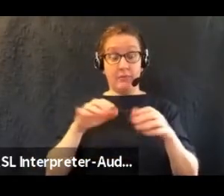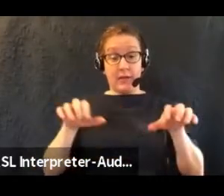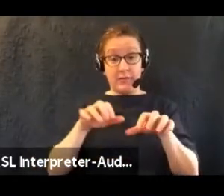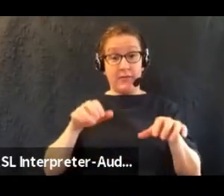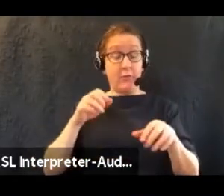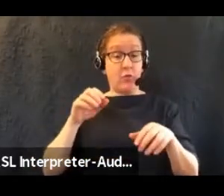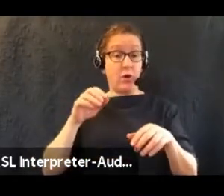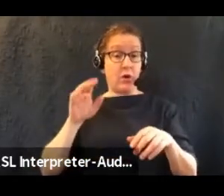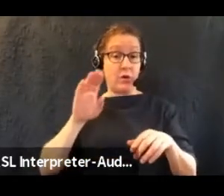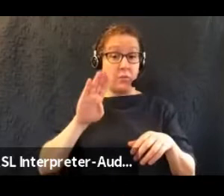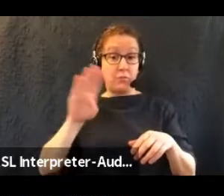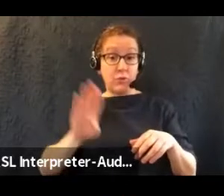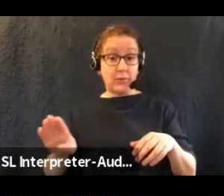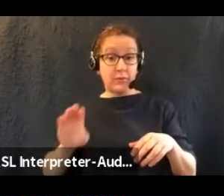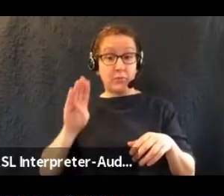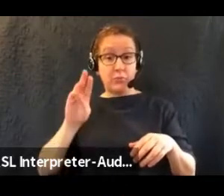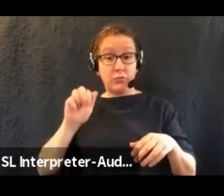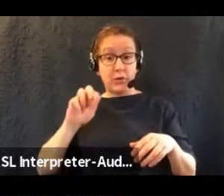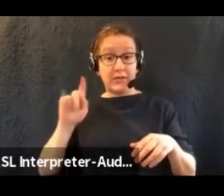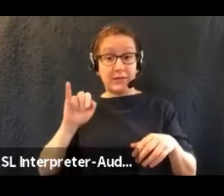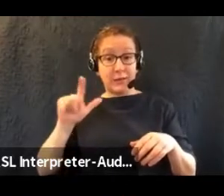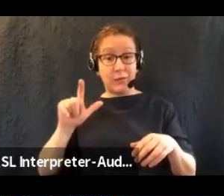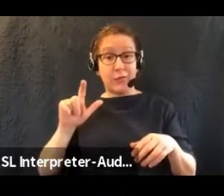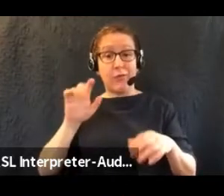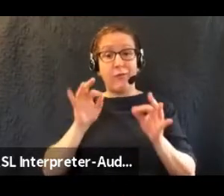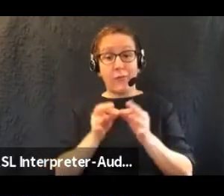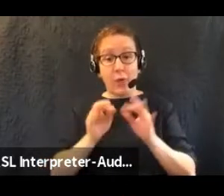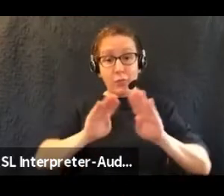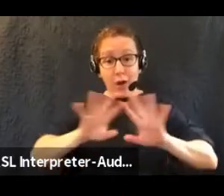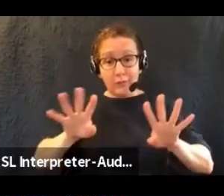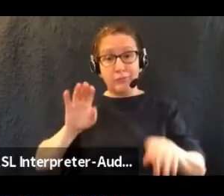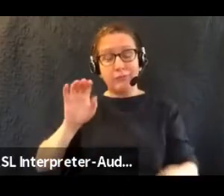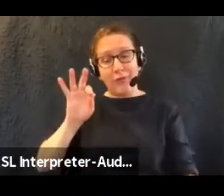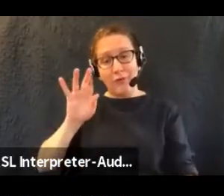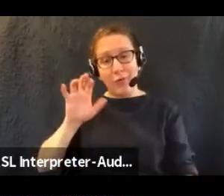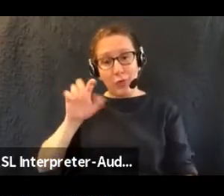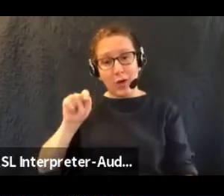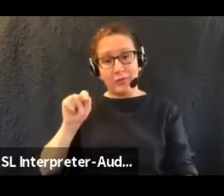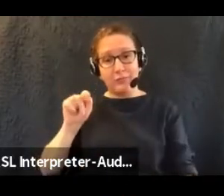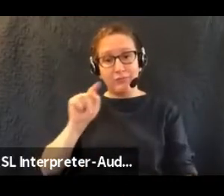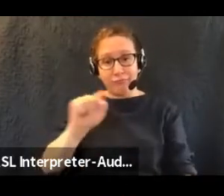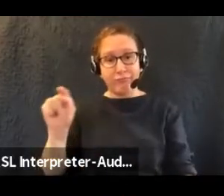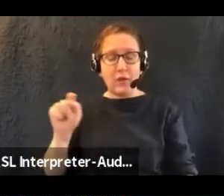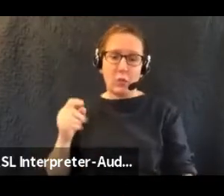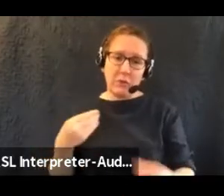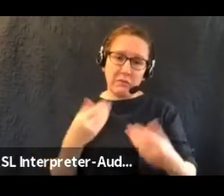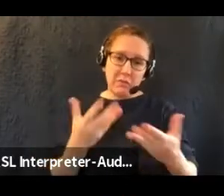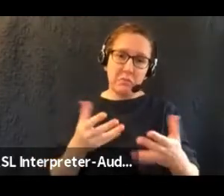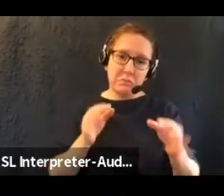United States throughout the year. One of the things we do for all of them, or most of them if we can, is to give them some